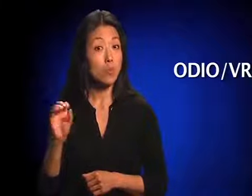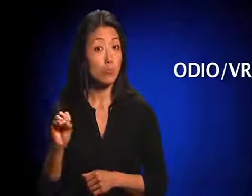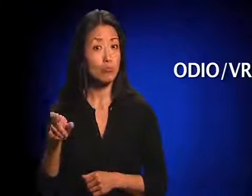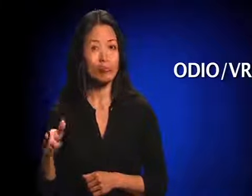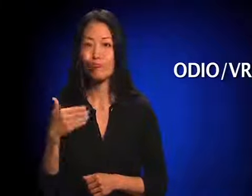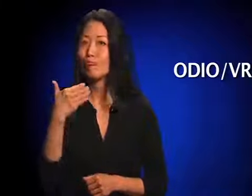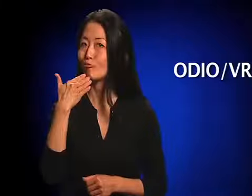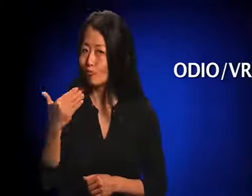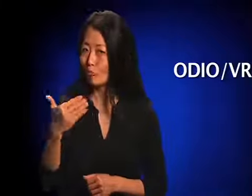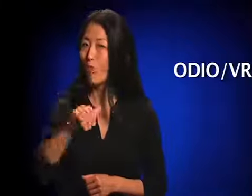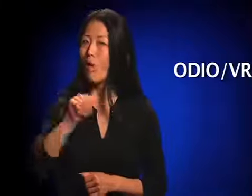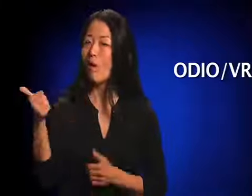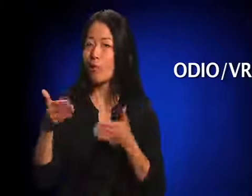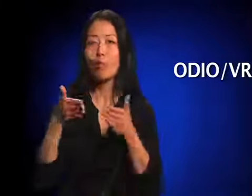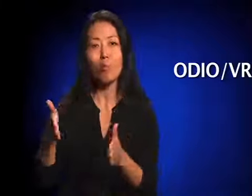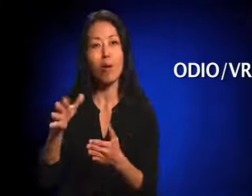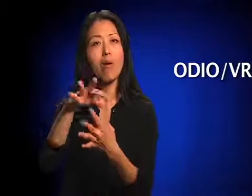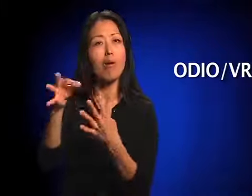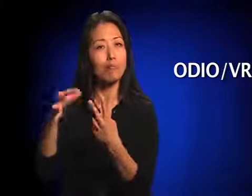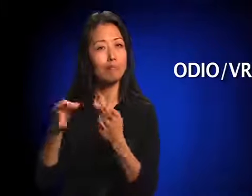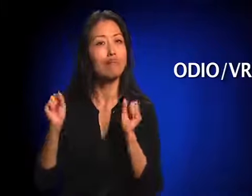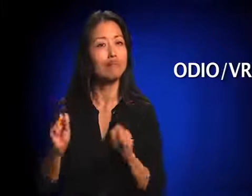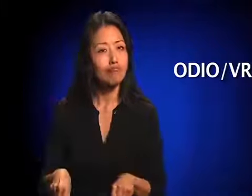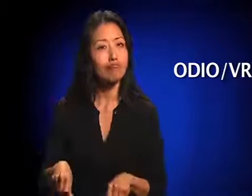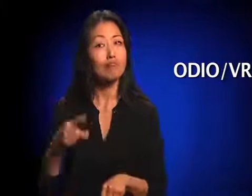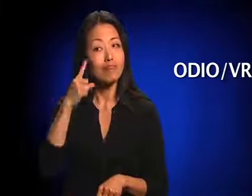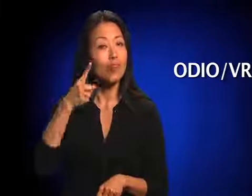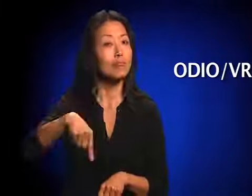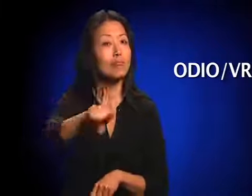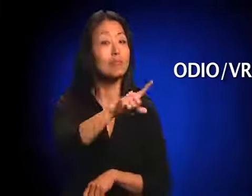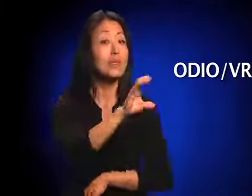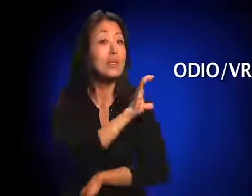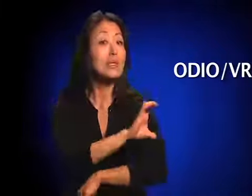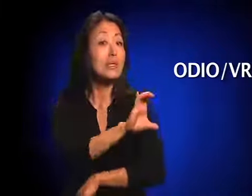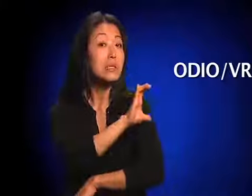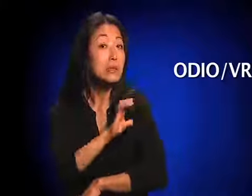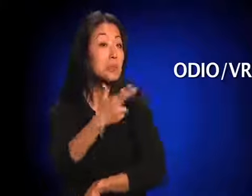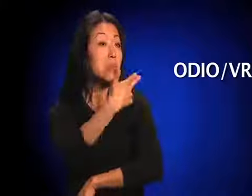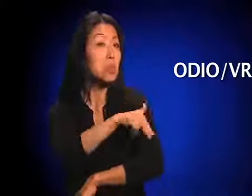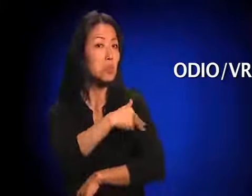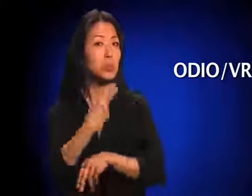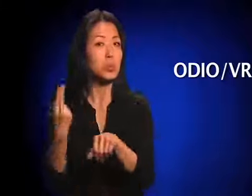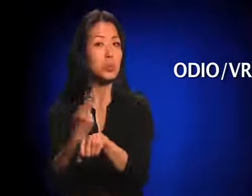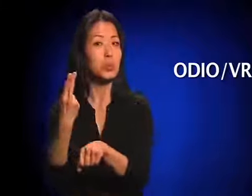This can also be called VRI or video remote interpreting